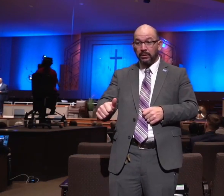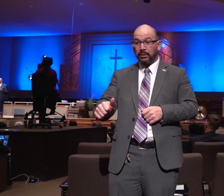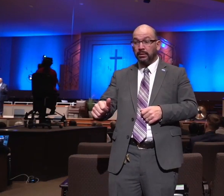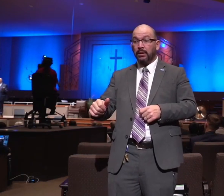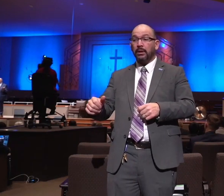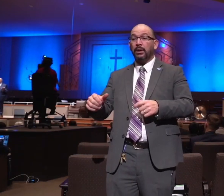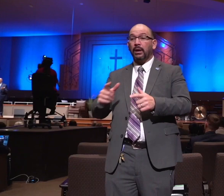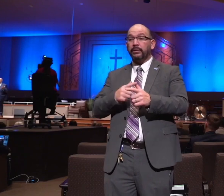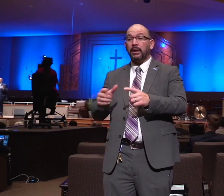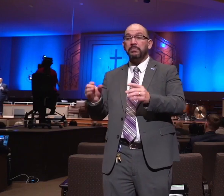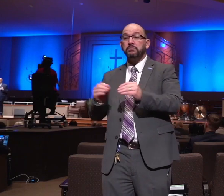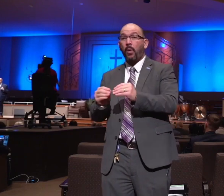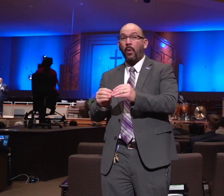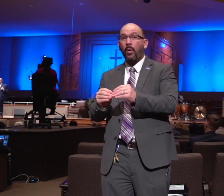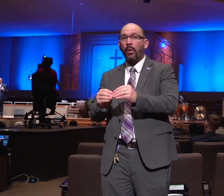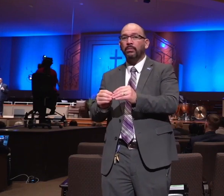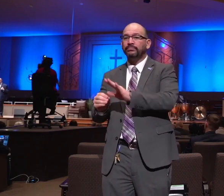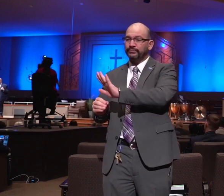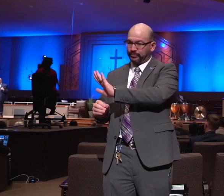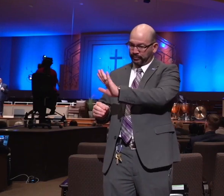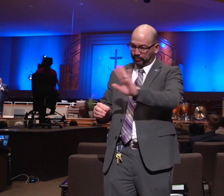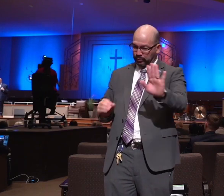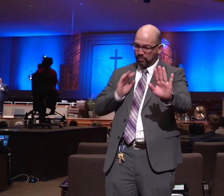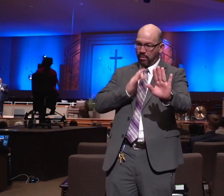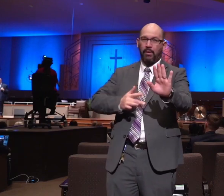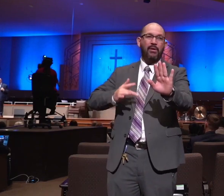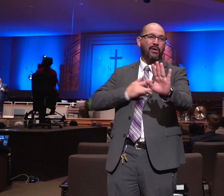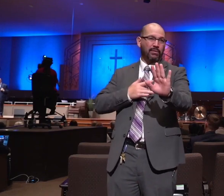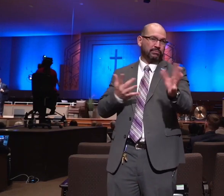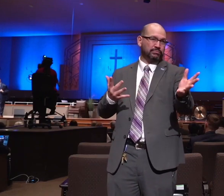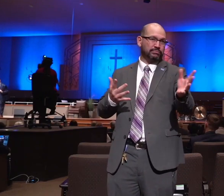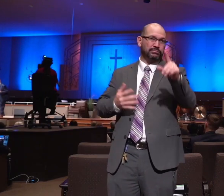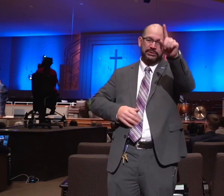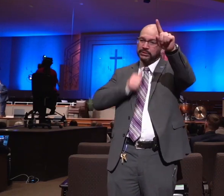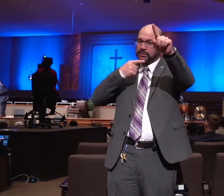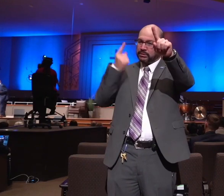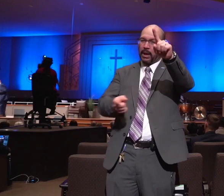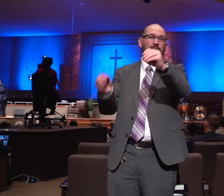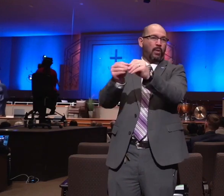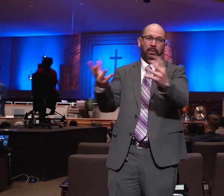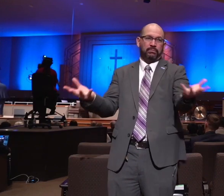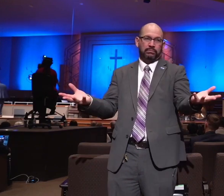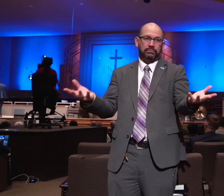every man as he purposeth in his heart